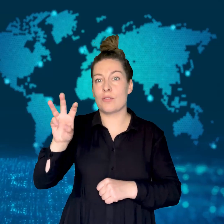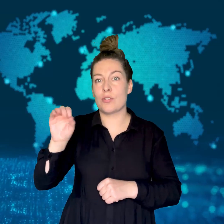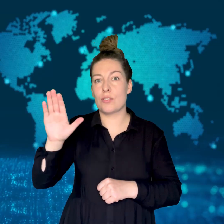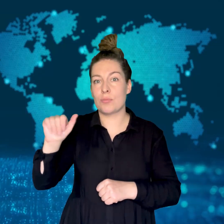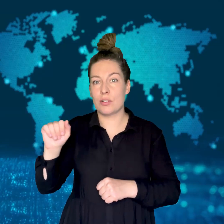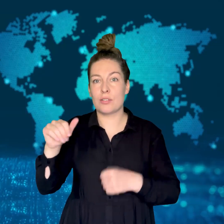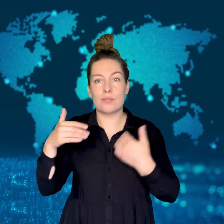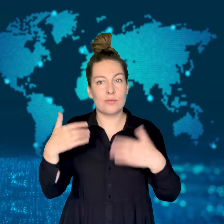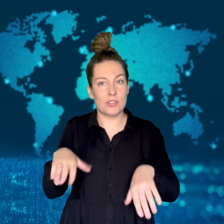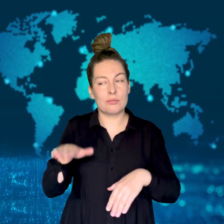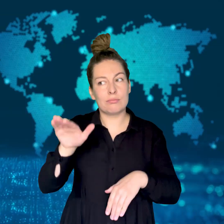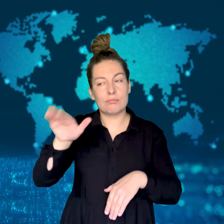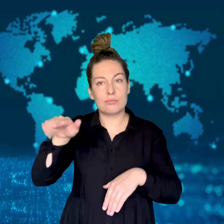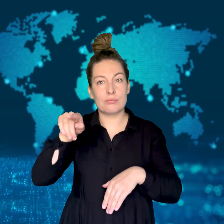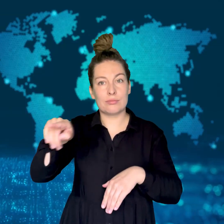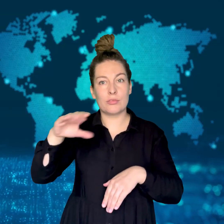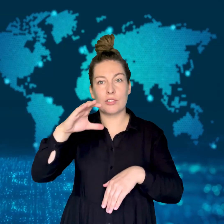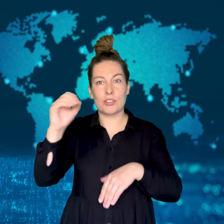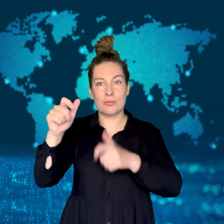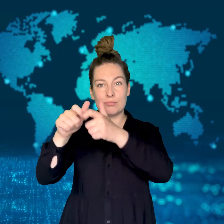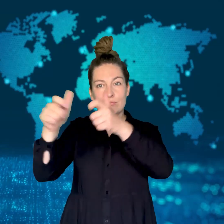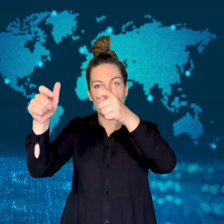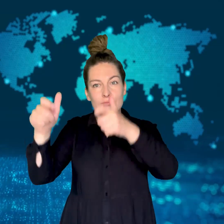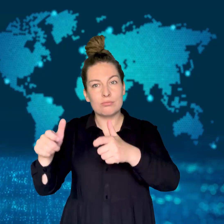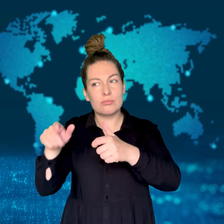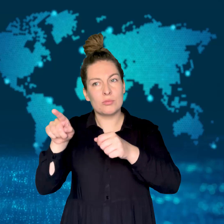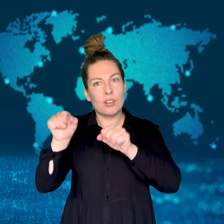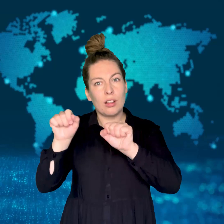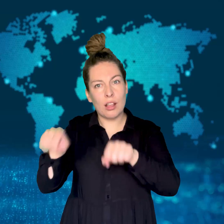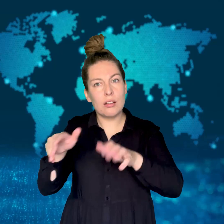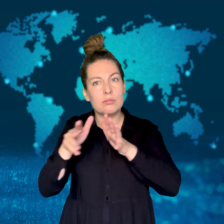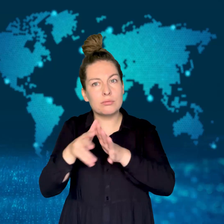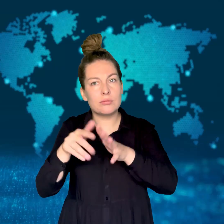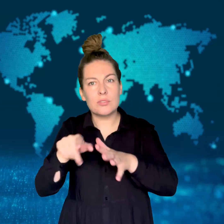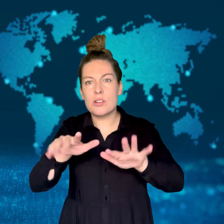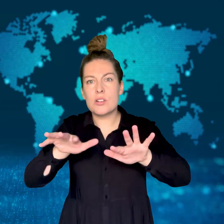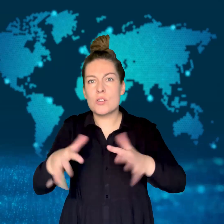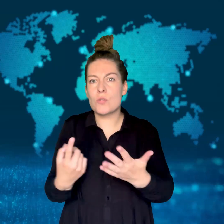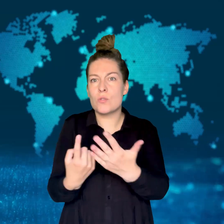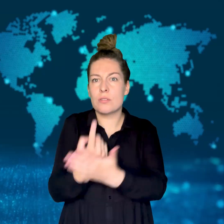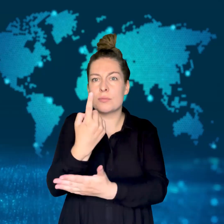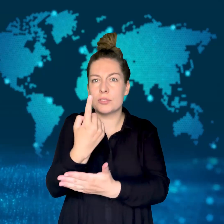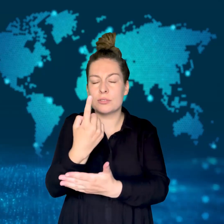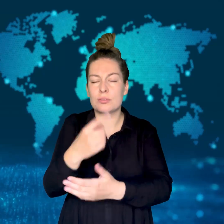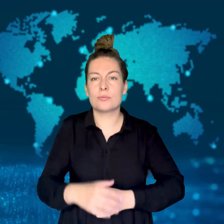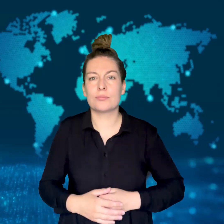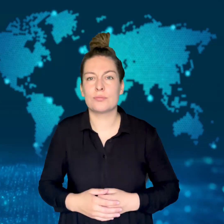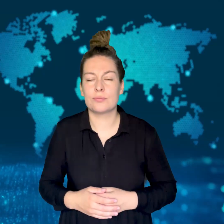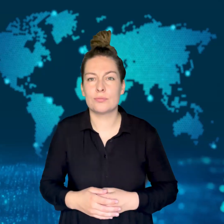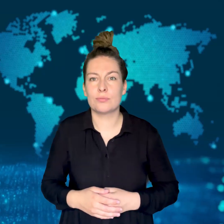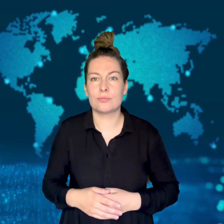The company announced they dismissed three senior managers from